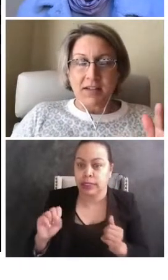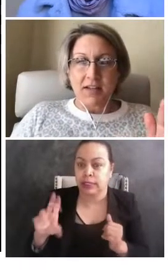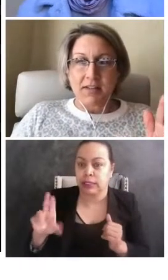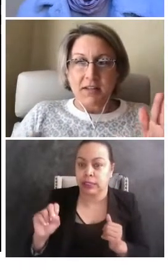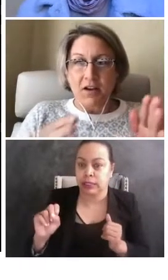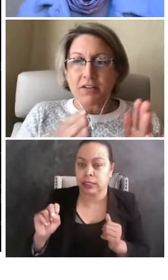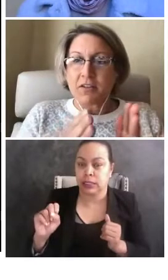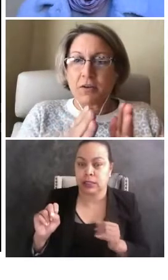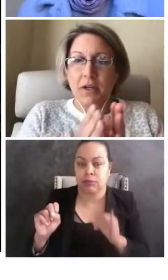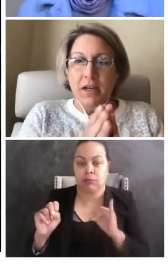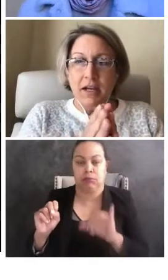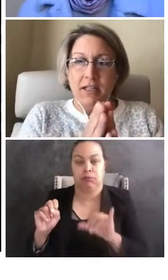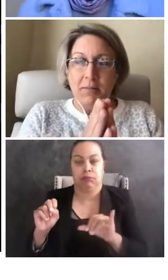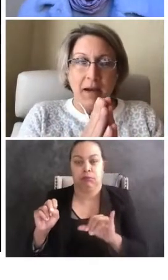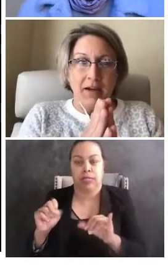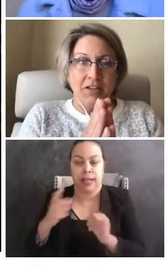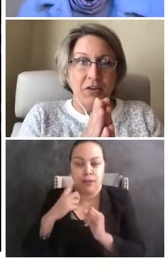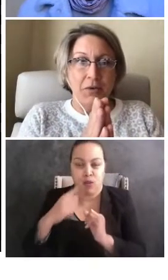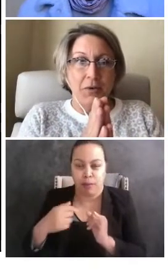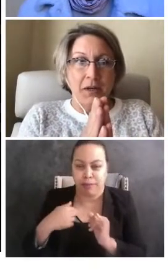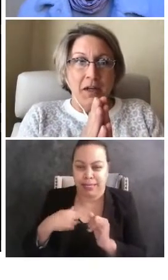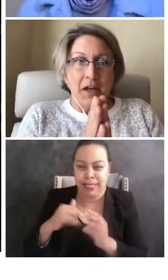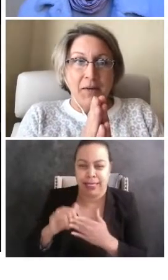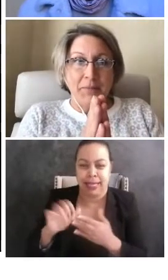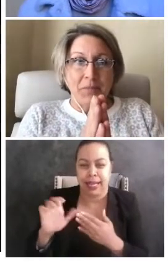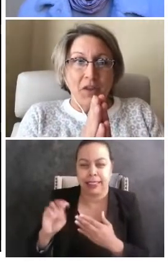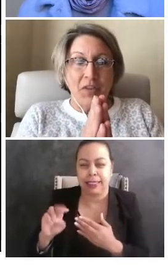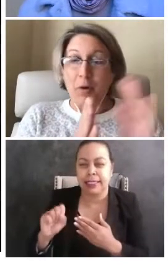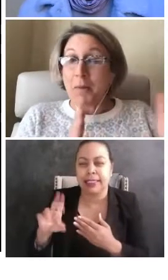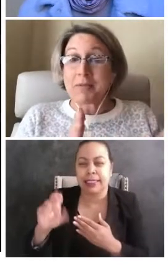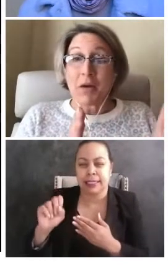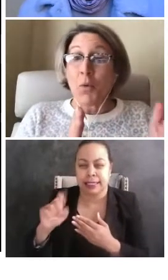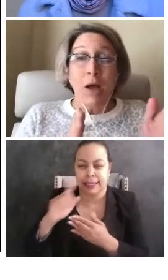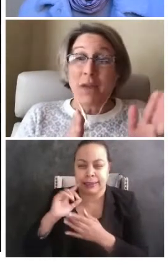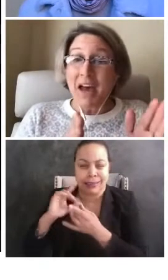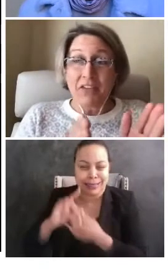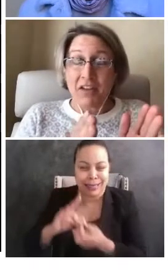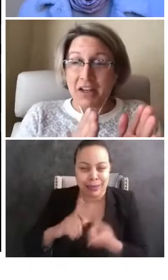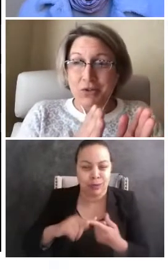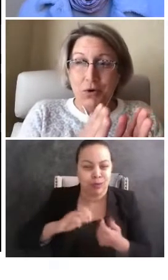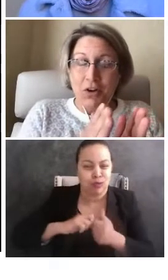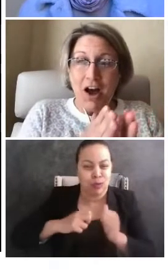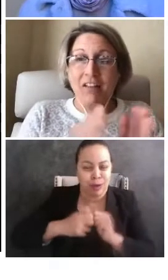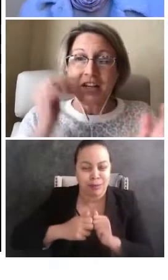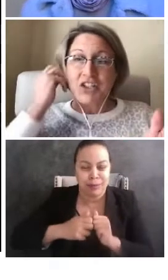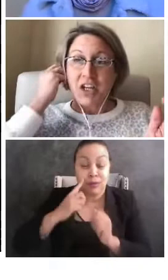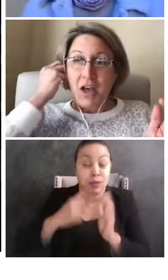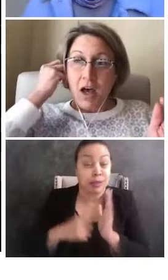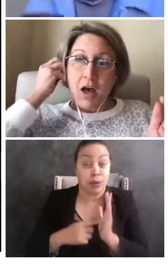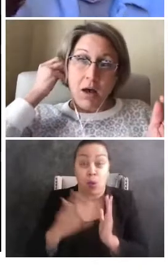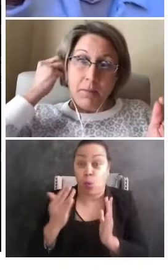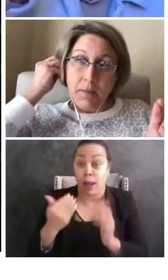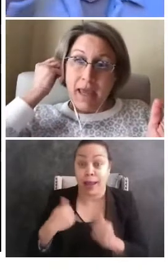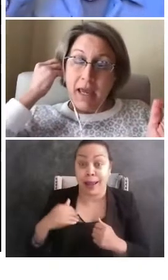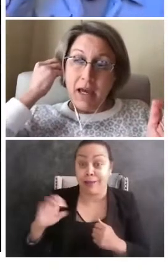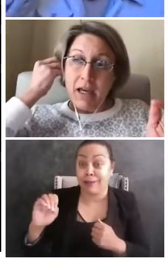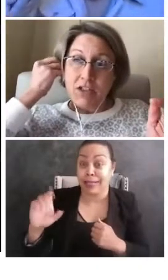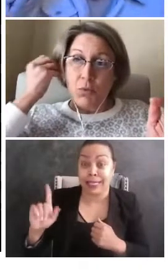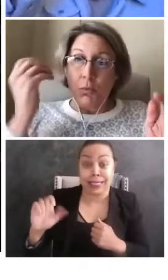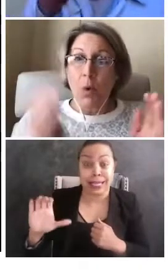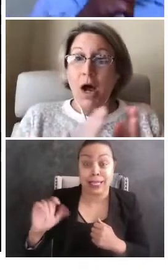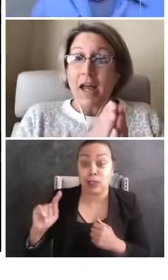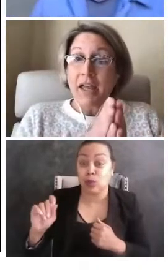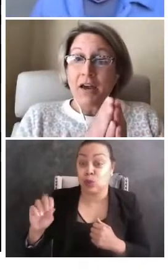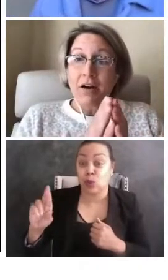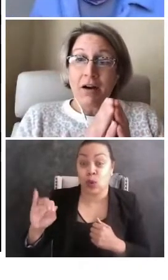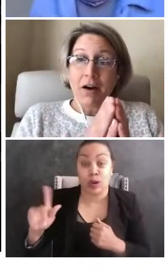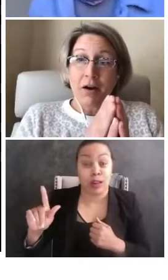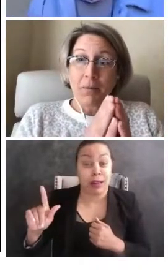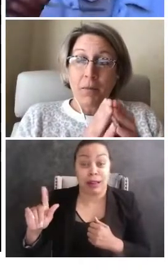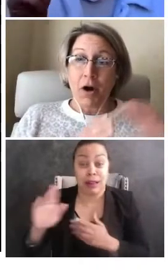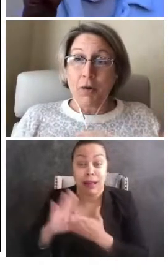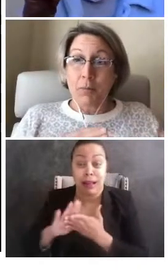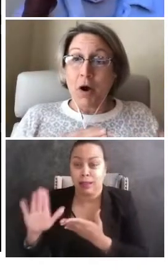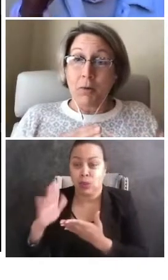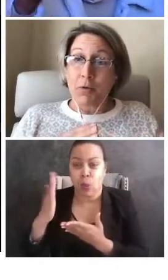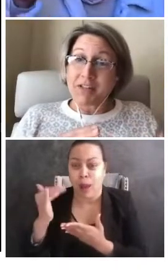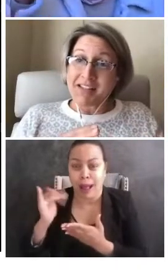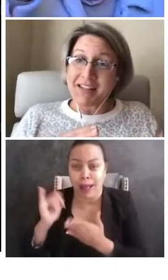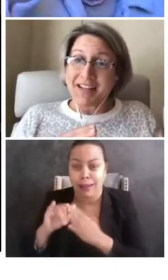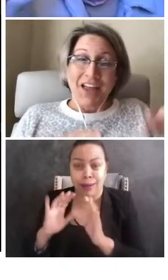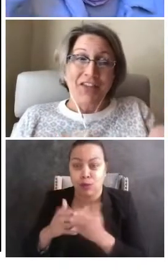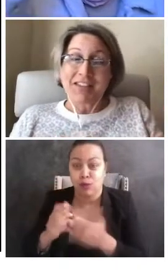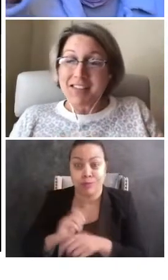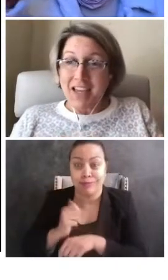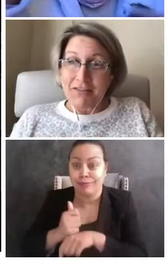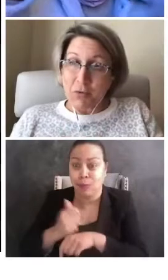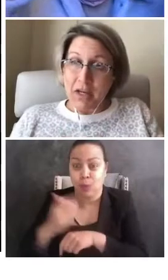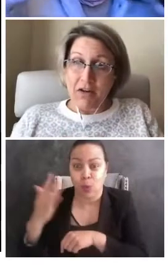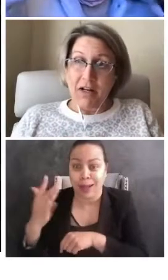This connects back to why we have an electoral college, and why our slaves were counted as